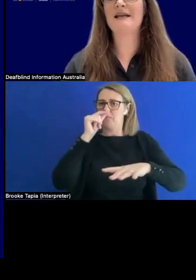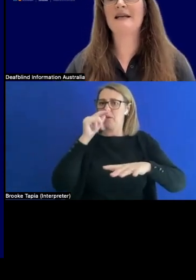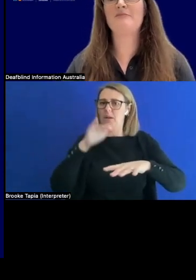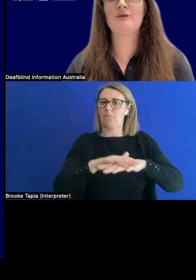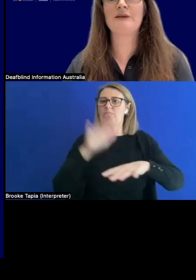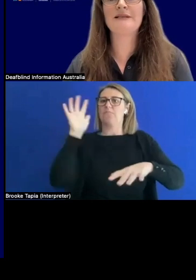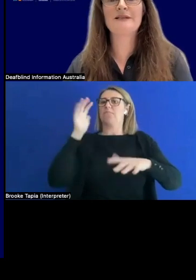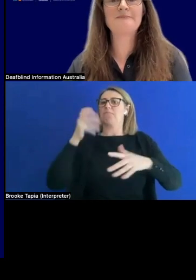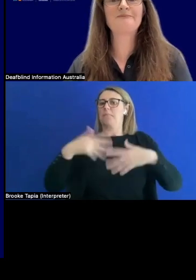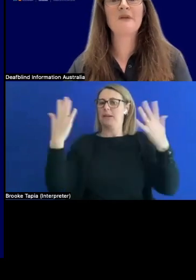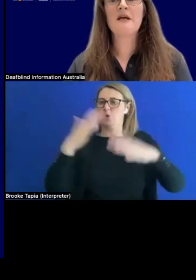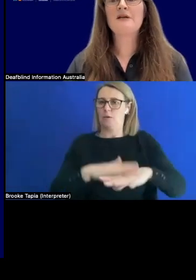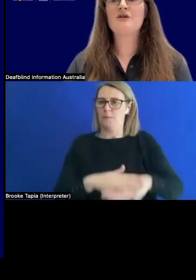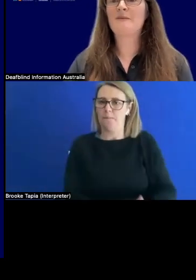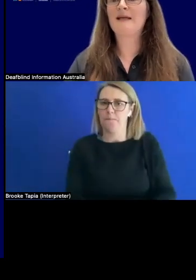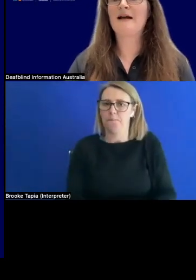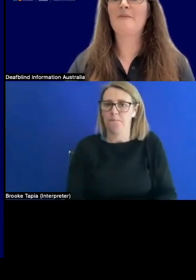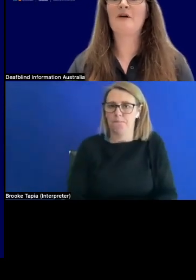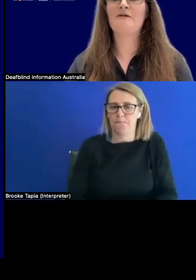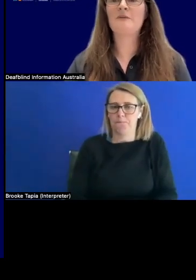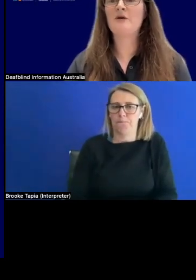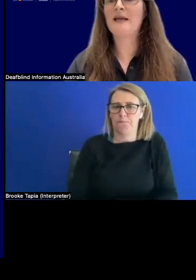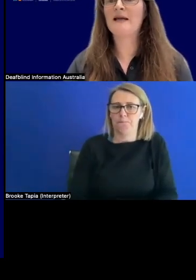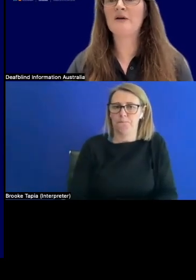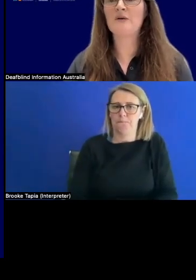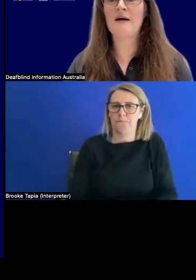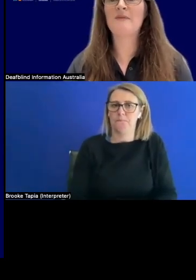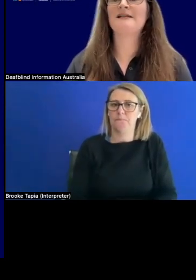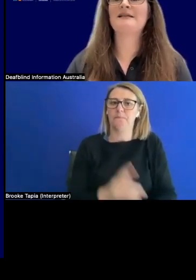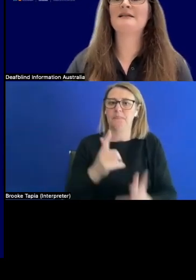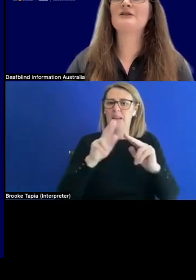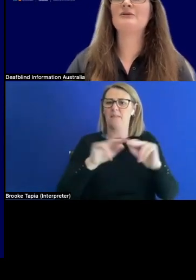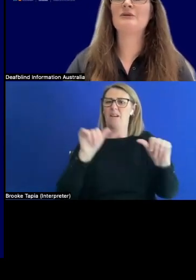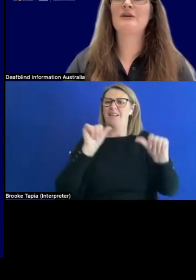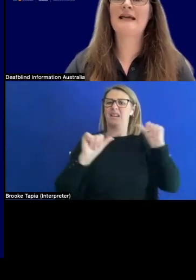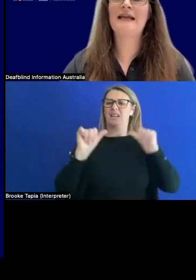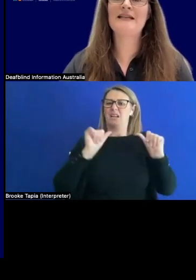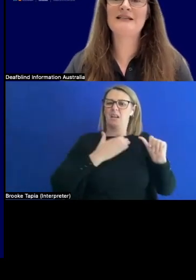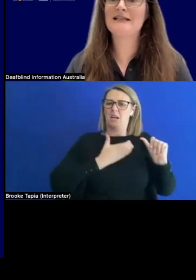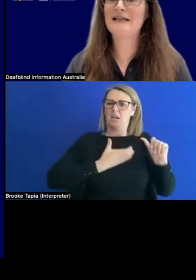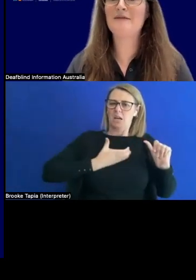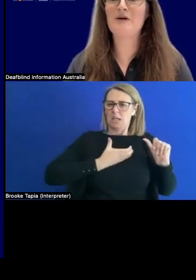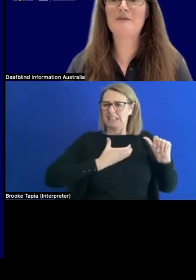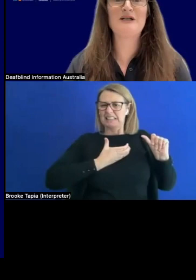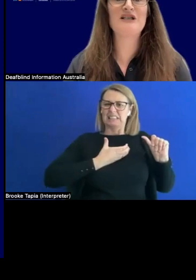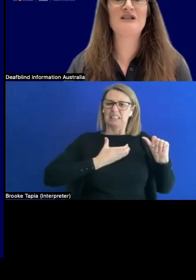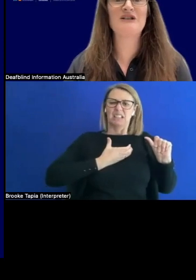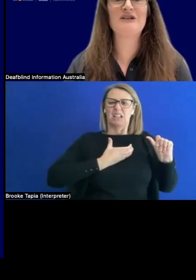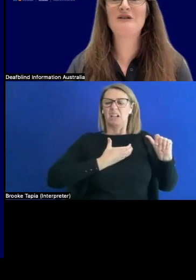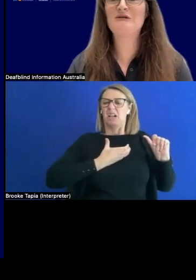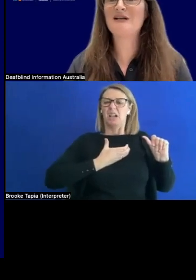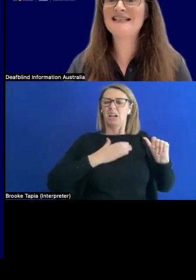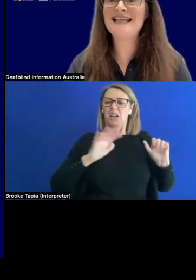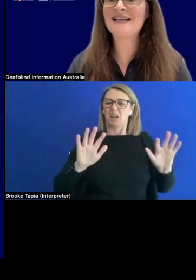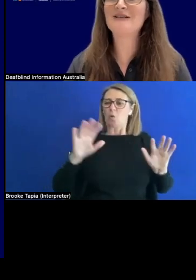at any point should it become overwhelming or unpleasant or they just need a moment to reset